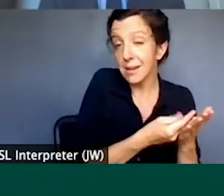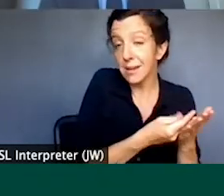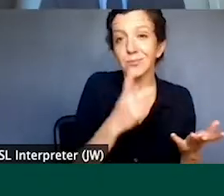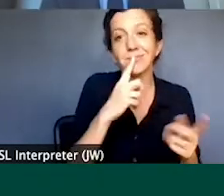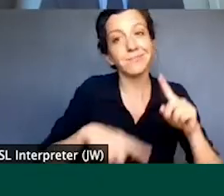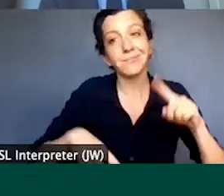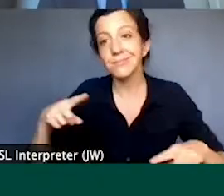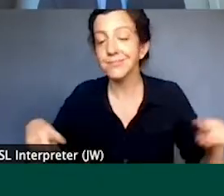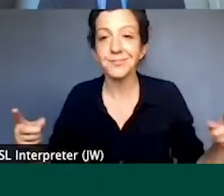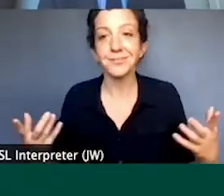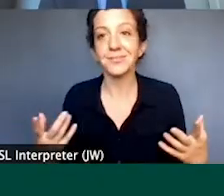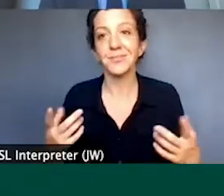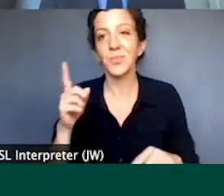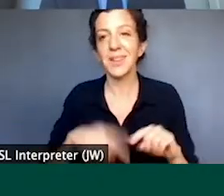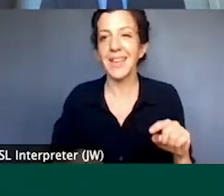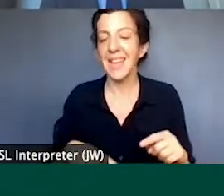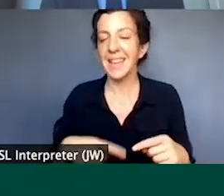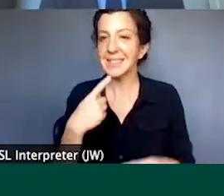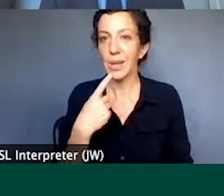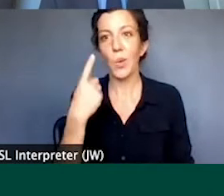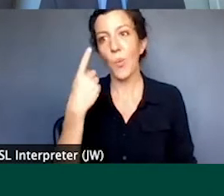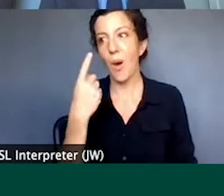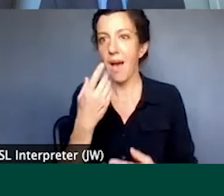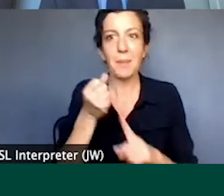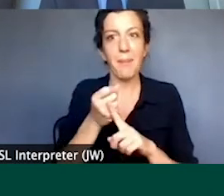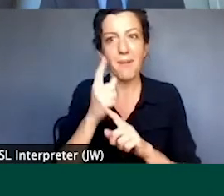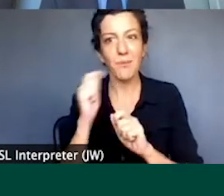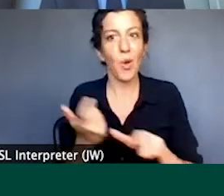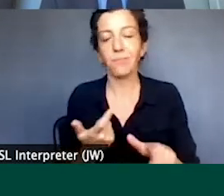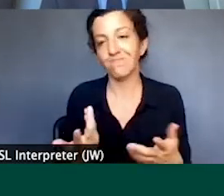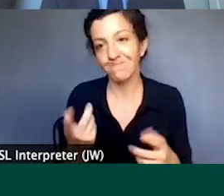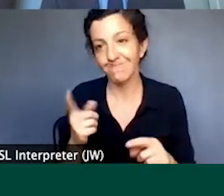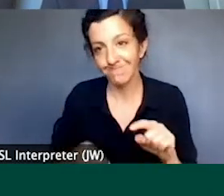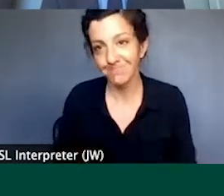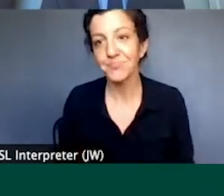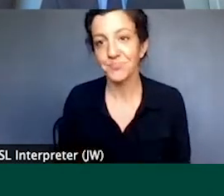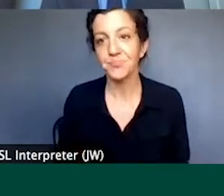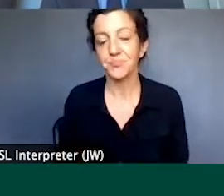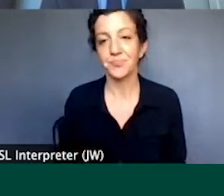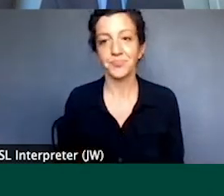Yeah, so as I mentioned it, the measure reduces essentially the taxable value